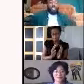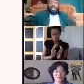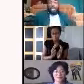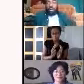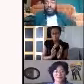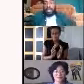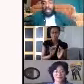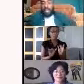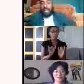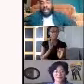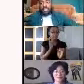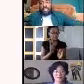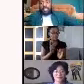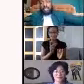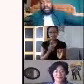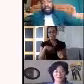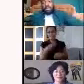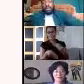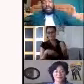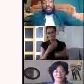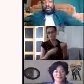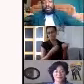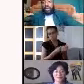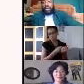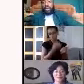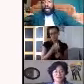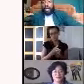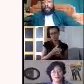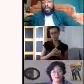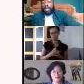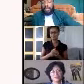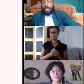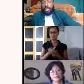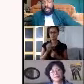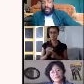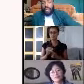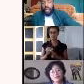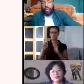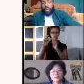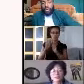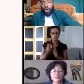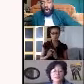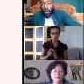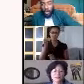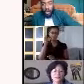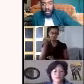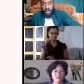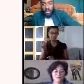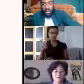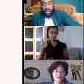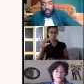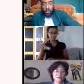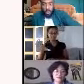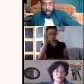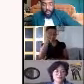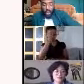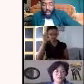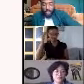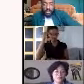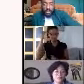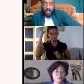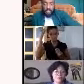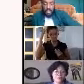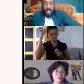terms and ideas that you can begin to consider whether you're already on this work of anti-racism